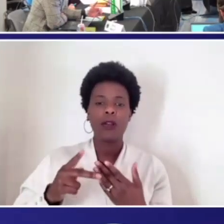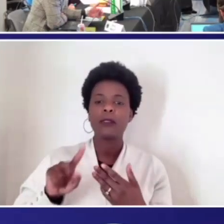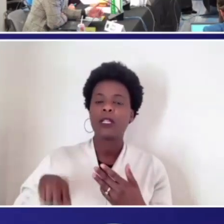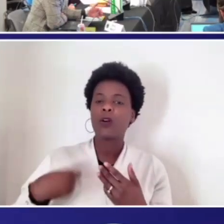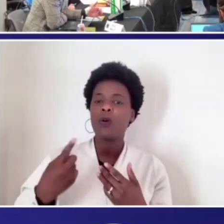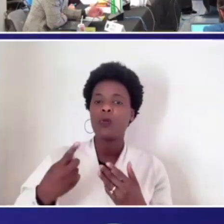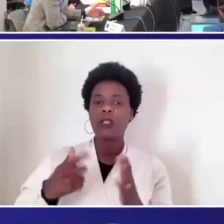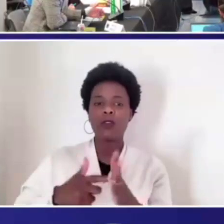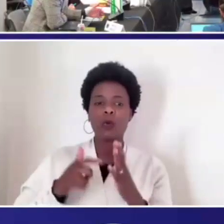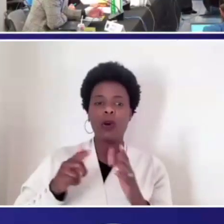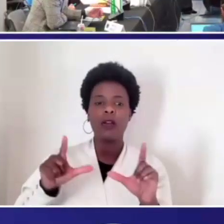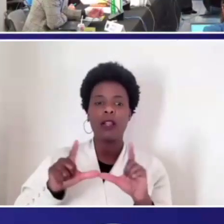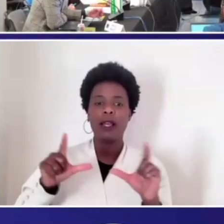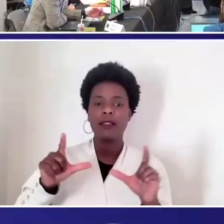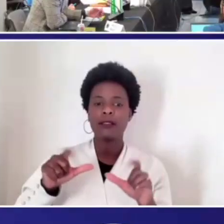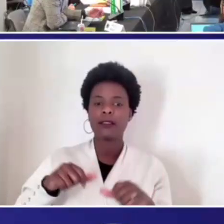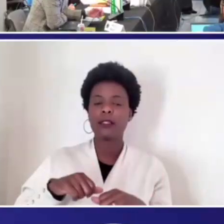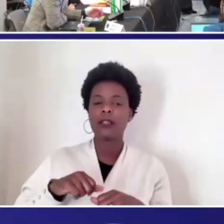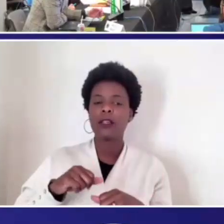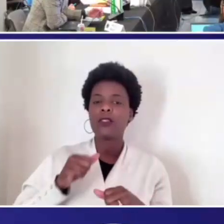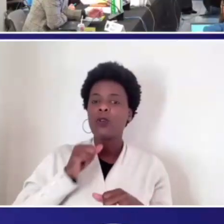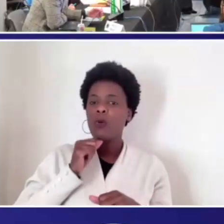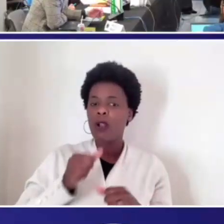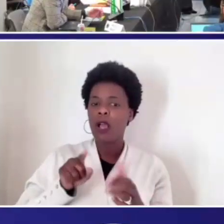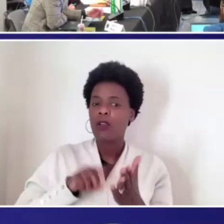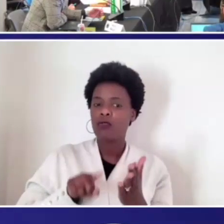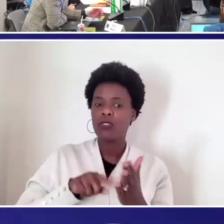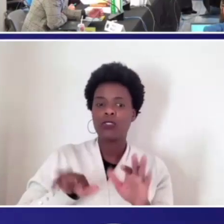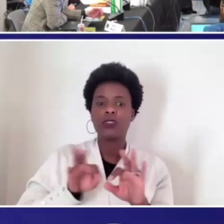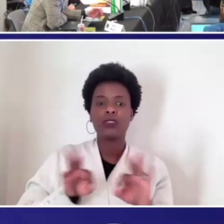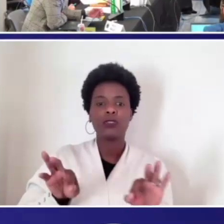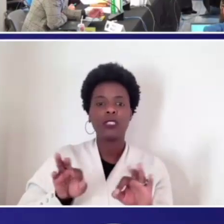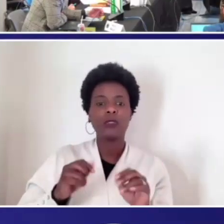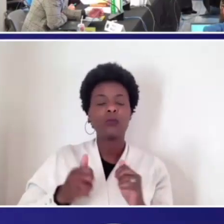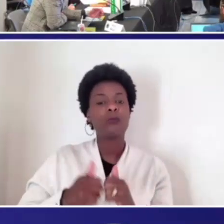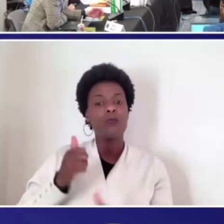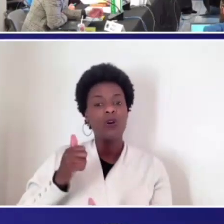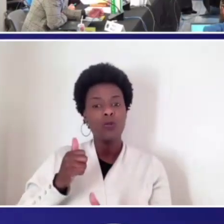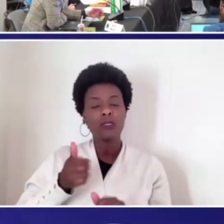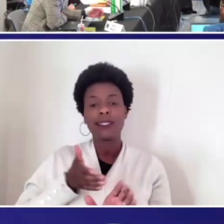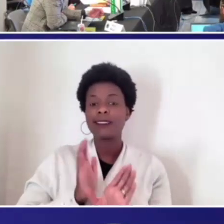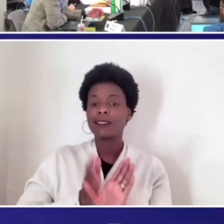PhD, and PsyD, do lead to licensure. They are four and five-year programs.